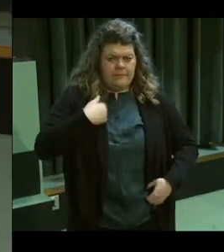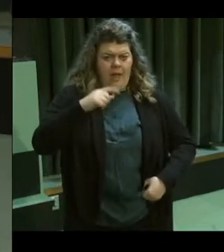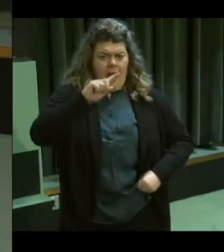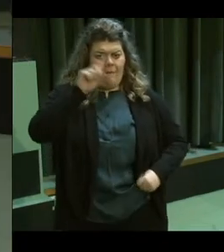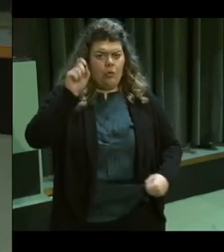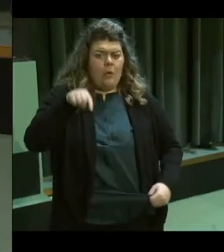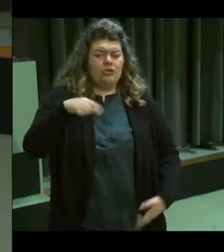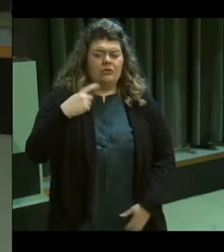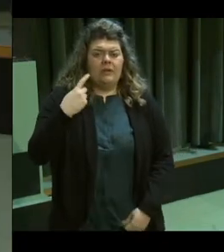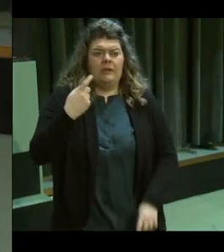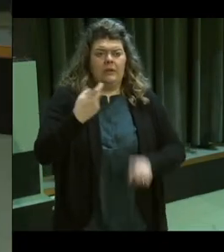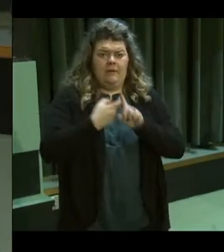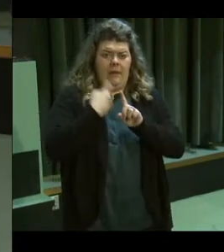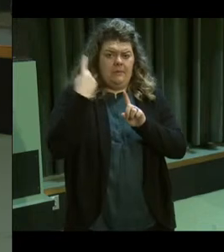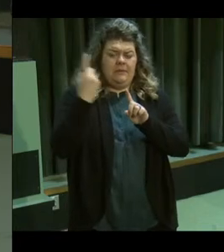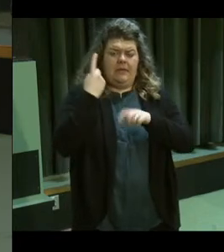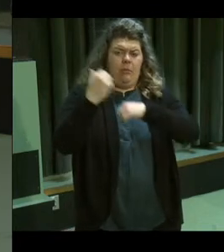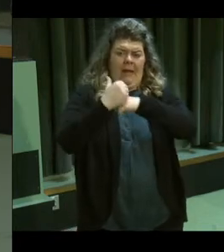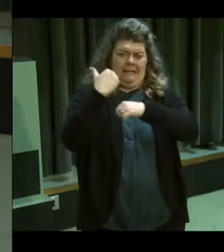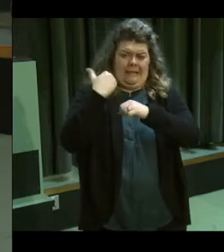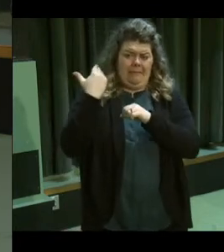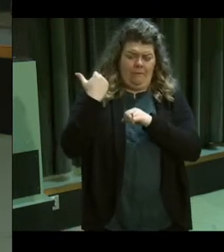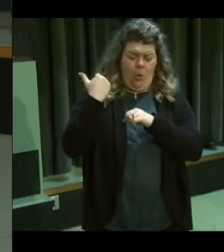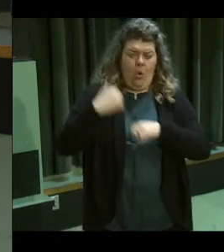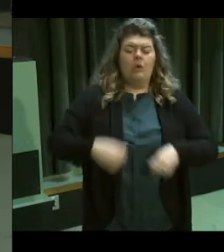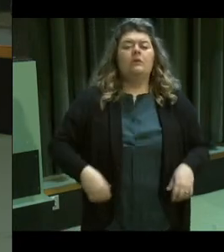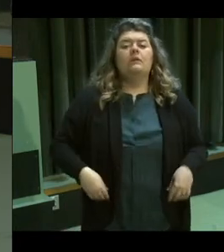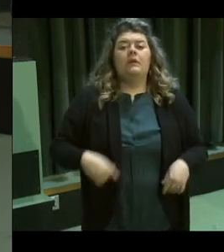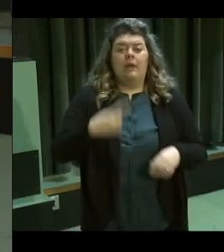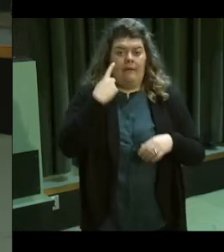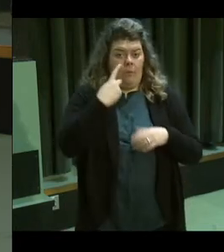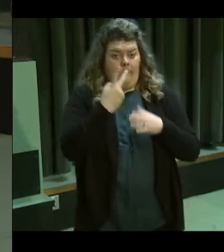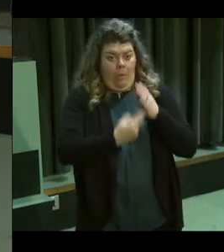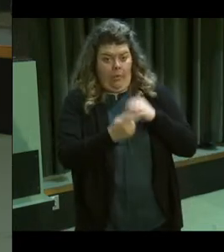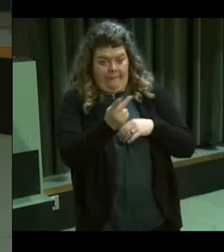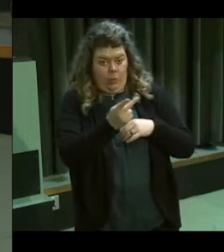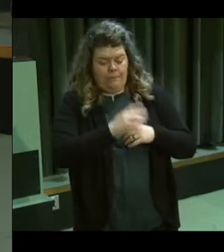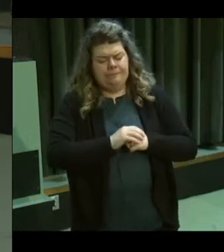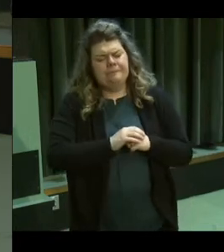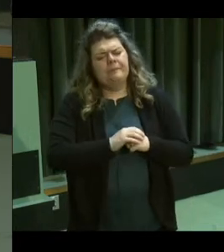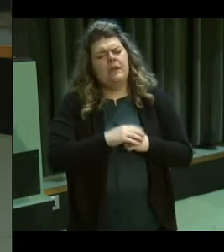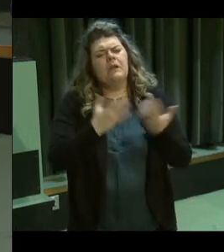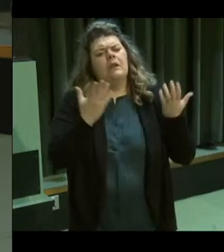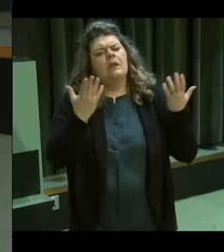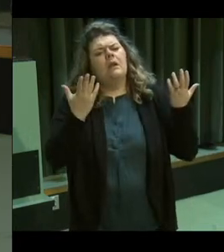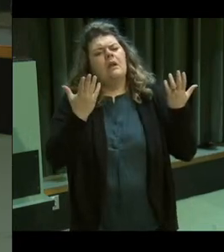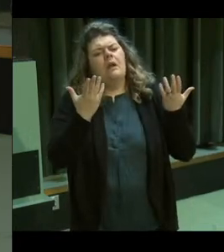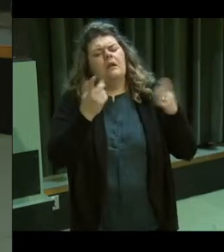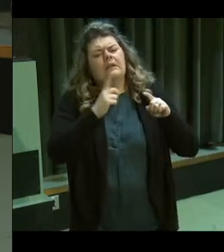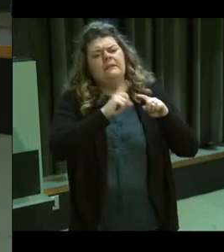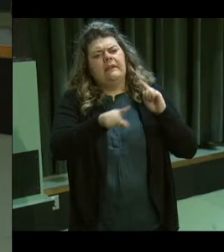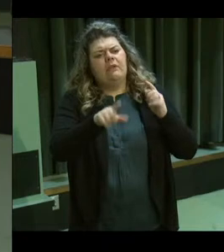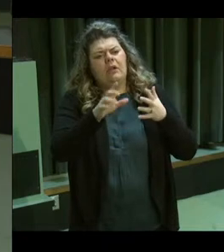I have a question from someone who'd submitted earlier. It is for both of you, what are